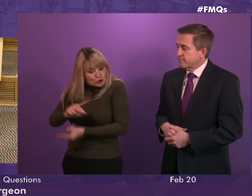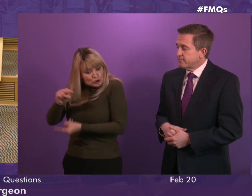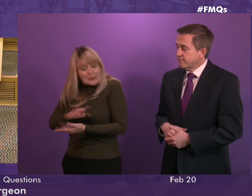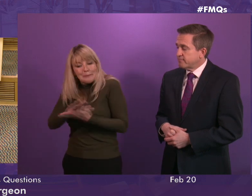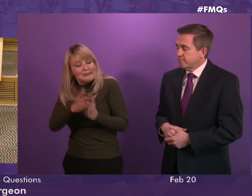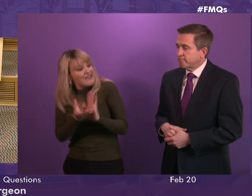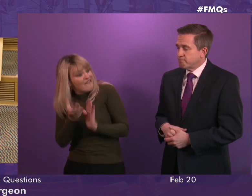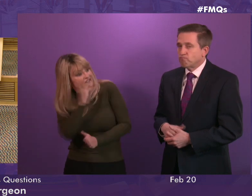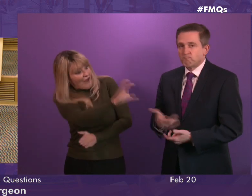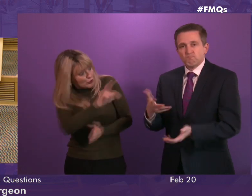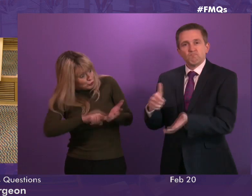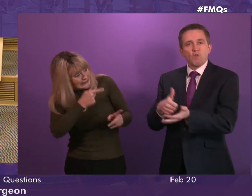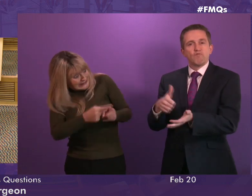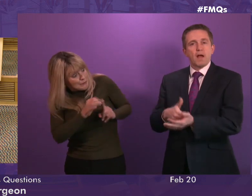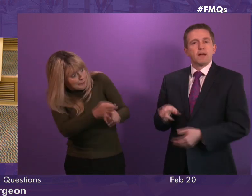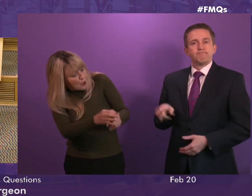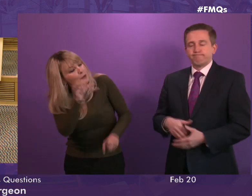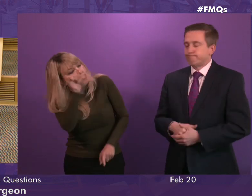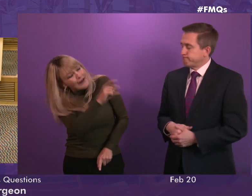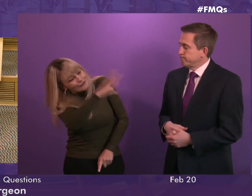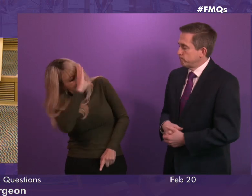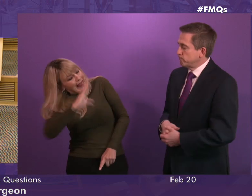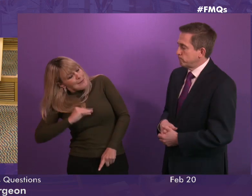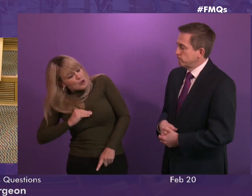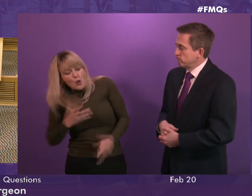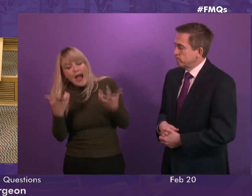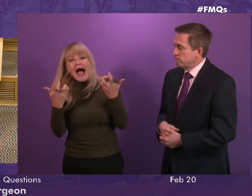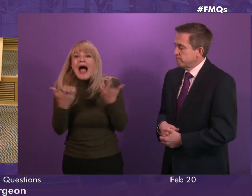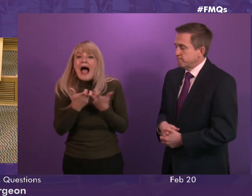than happy to listen. However, he must say how they should be paid for, not just where